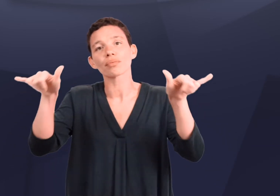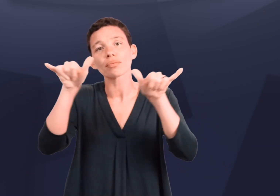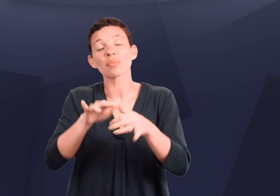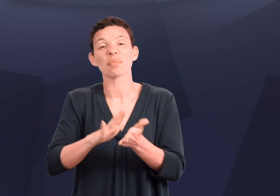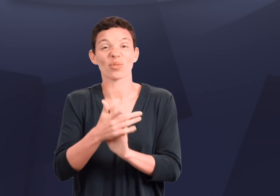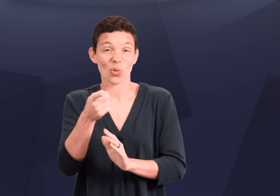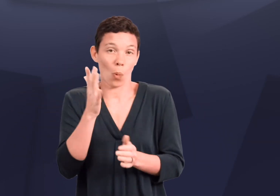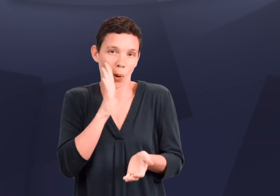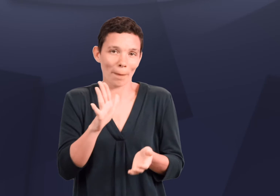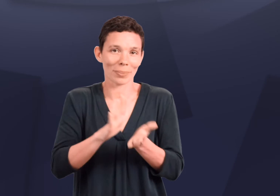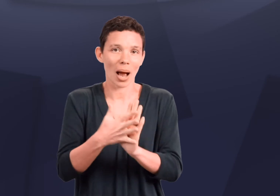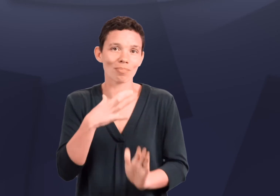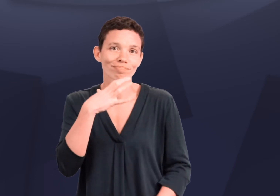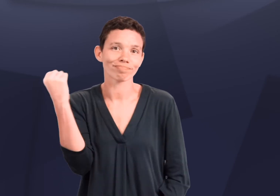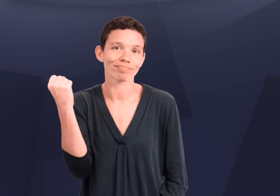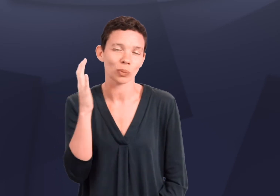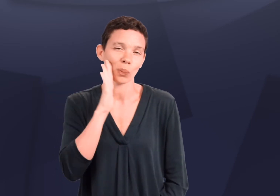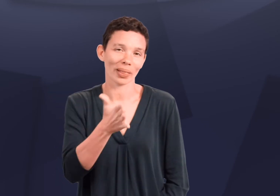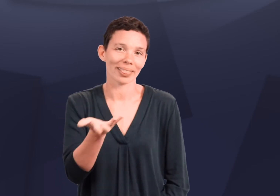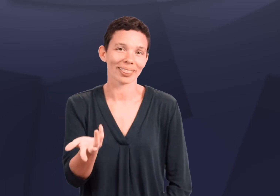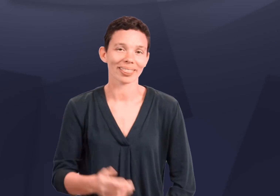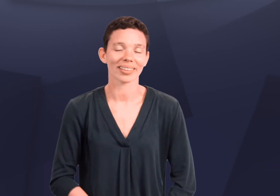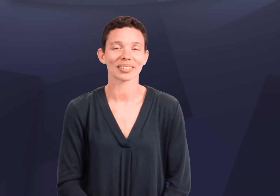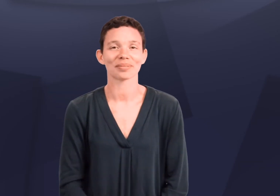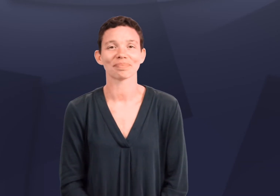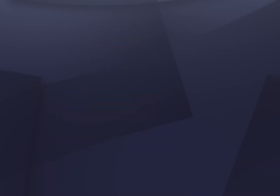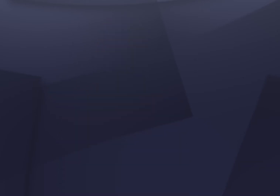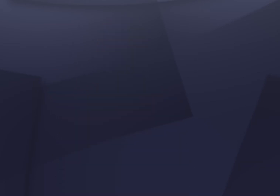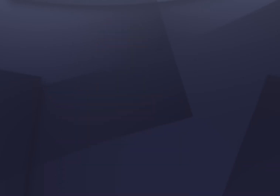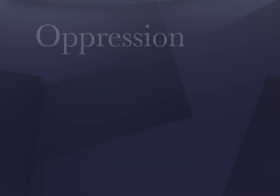If you can imagine being in that position every day, you would grow weary of it too.